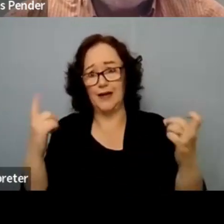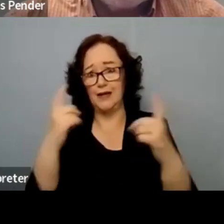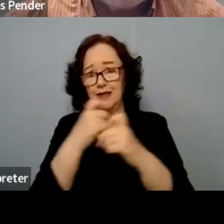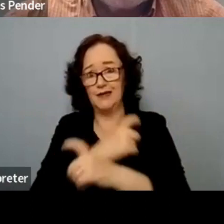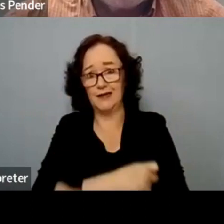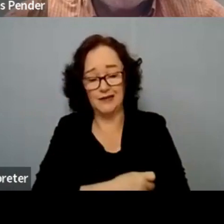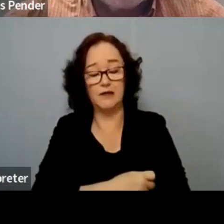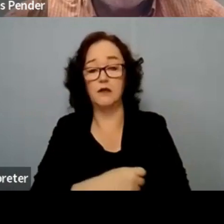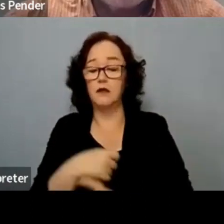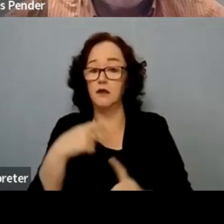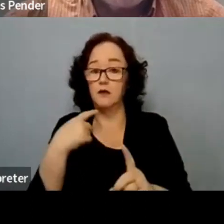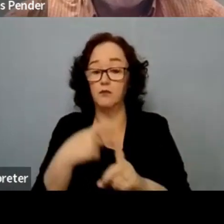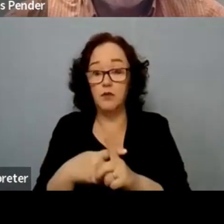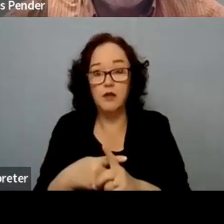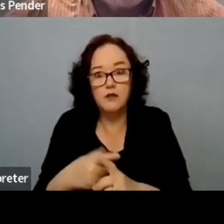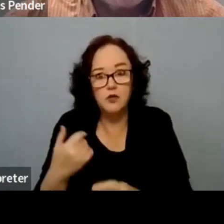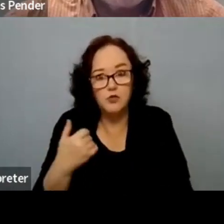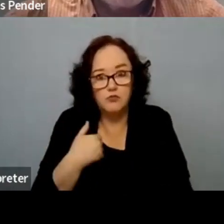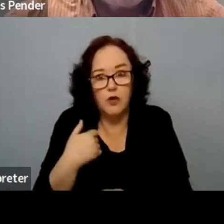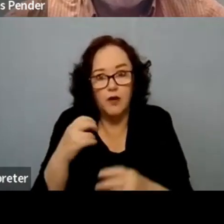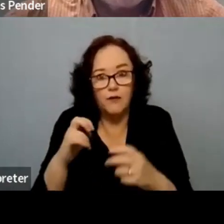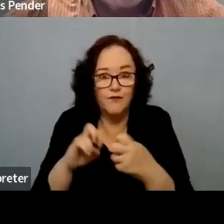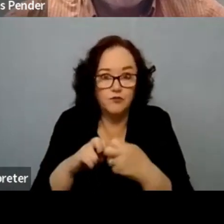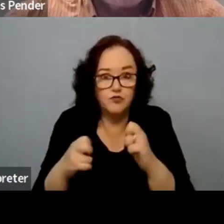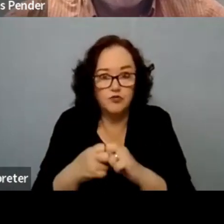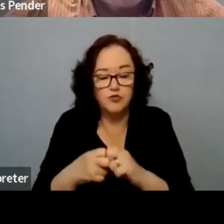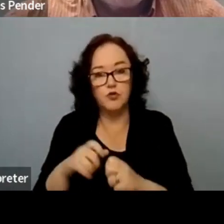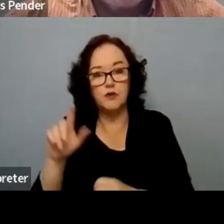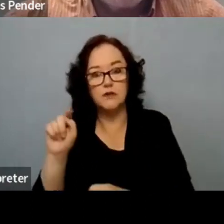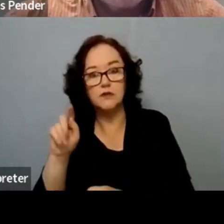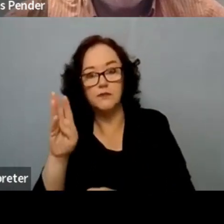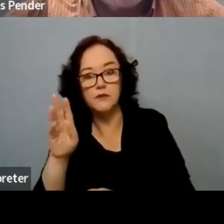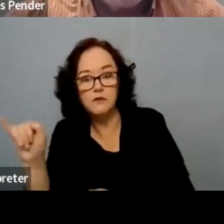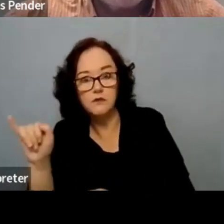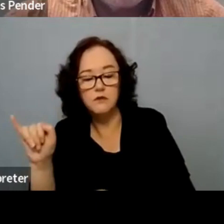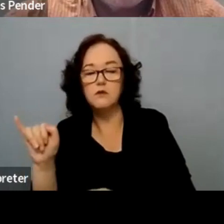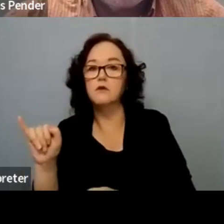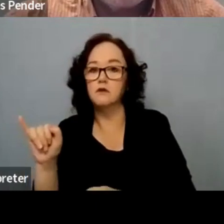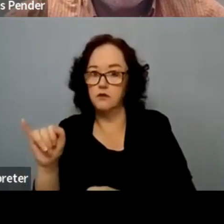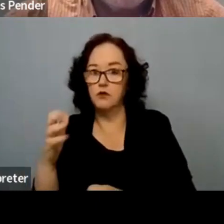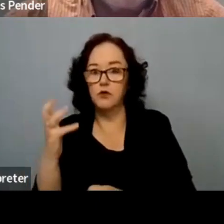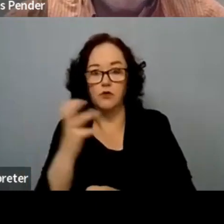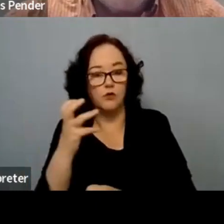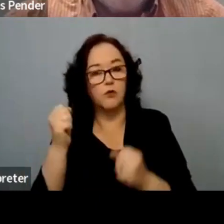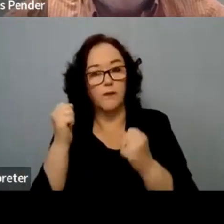understanding brain injury. There are so many opportunities to engage in different at